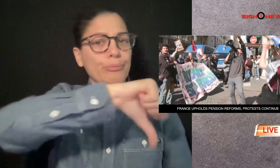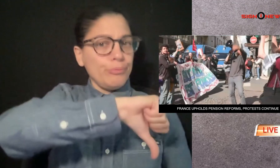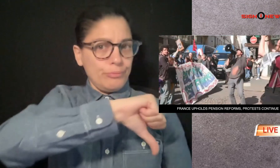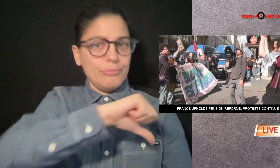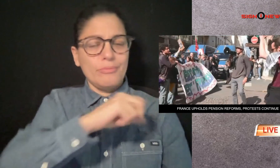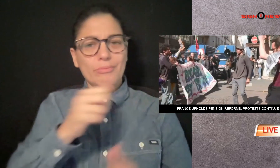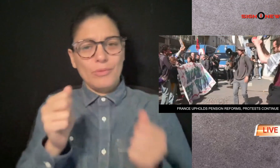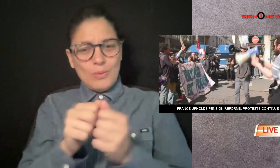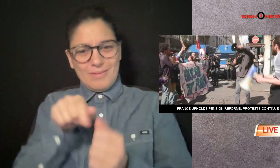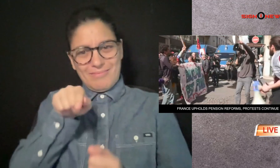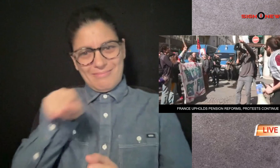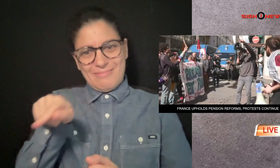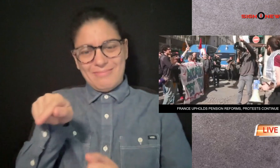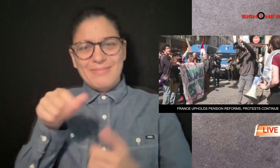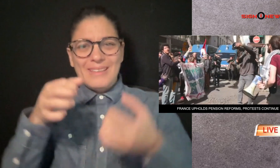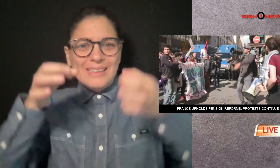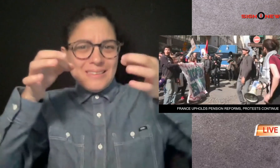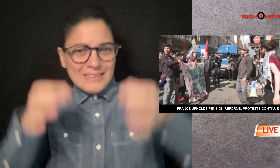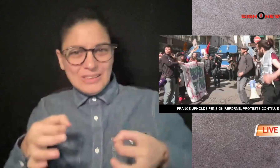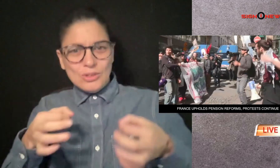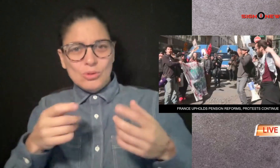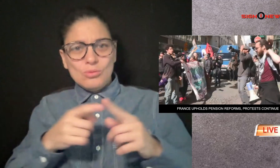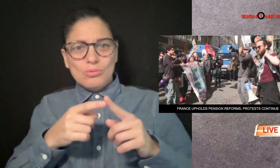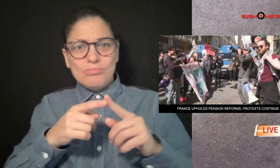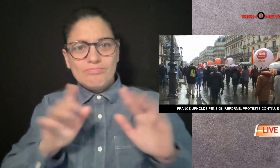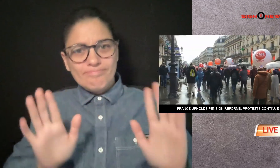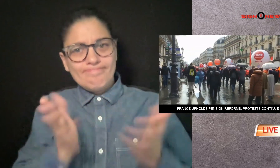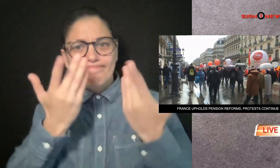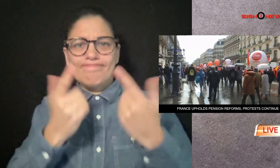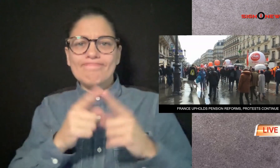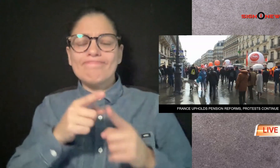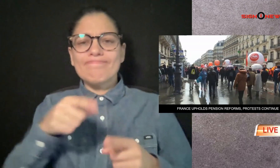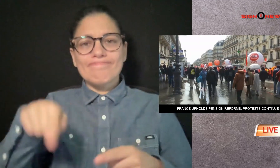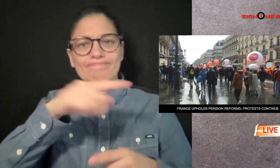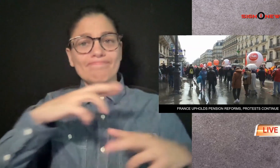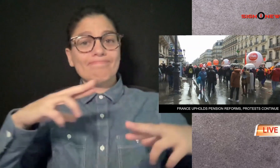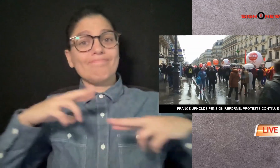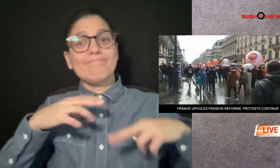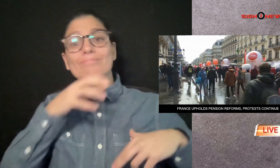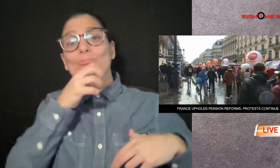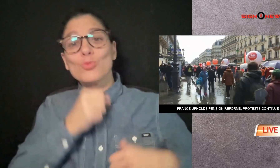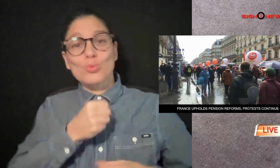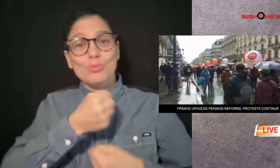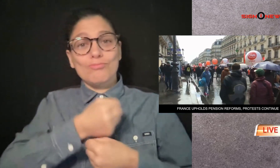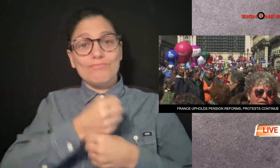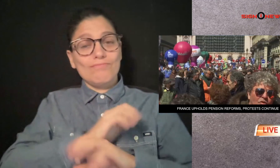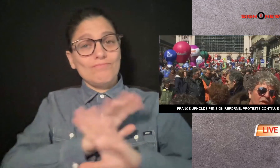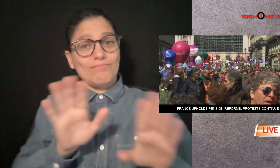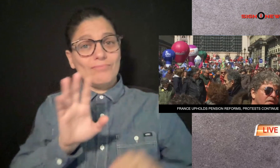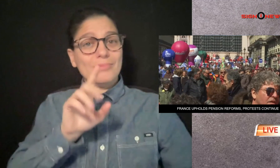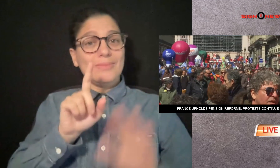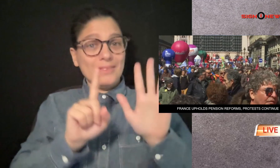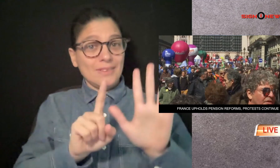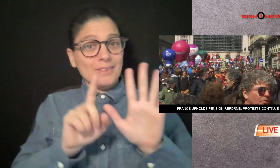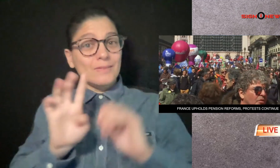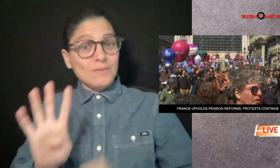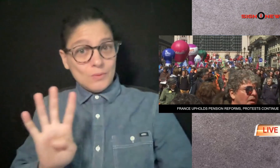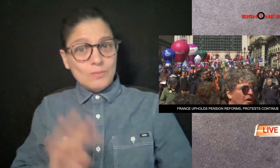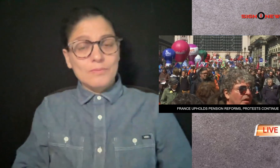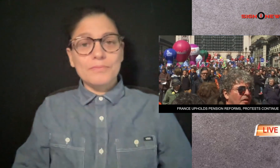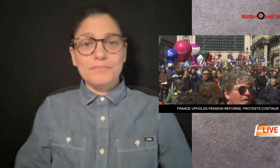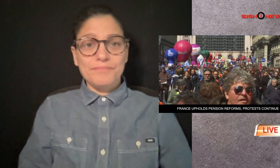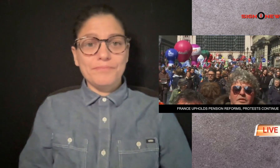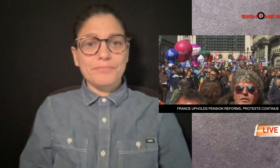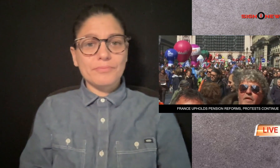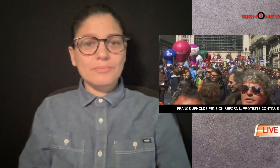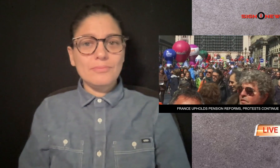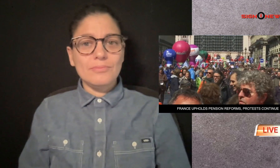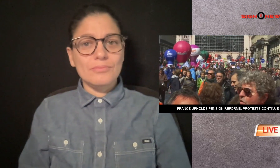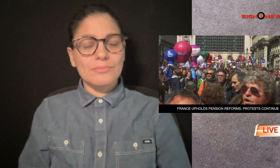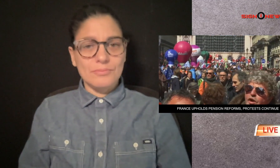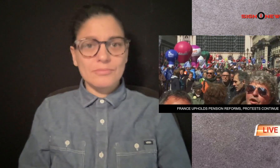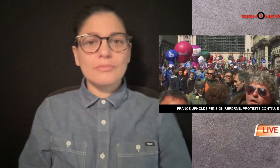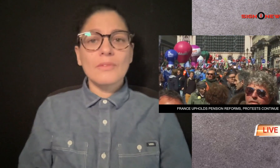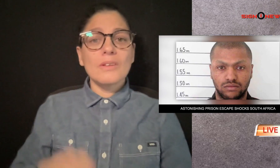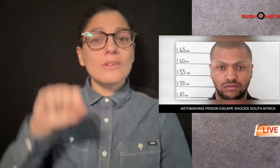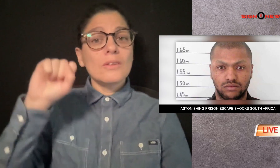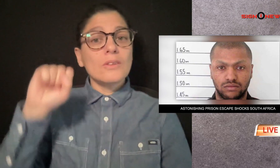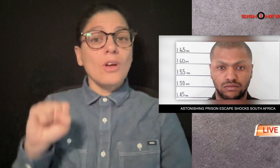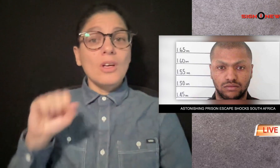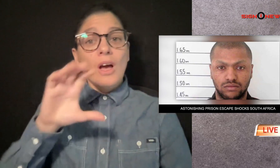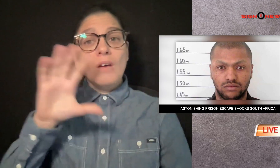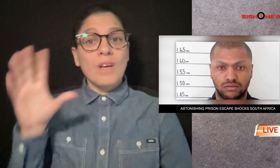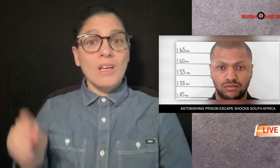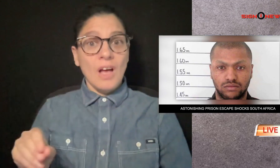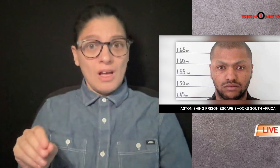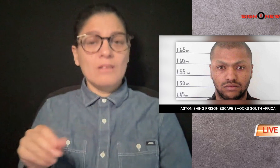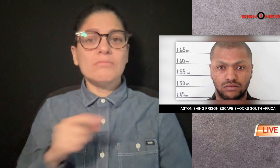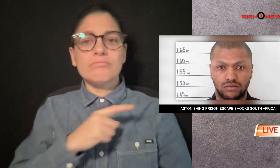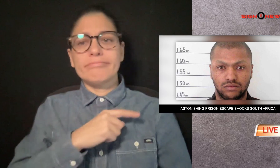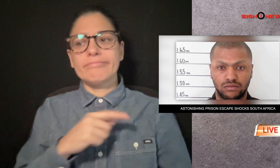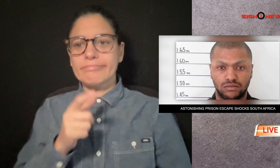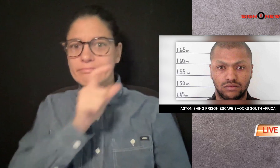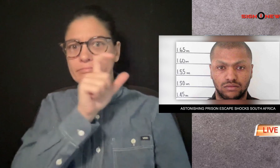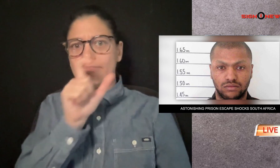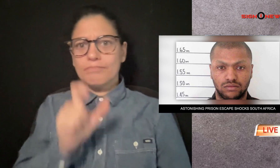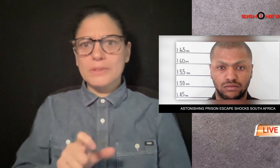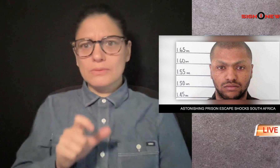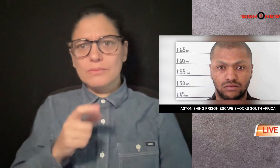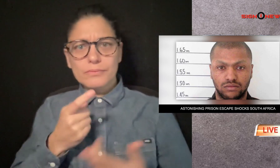there is neither a winner or loser with the decision to raise the retirement age to 64